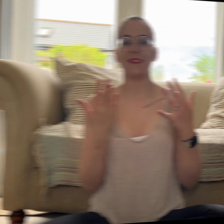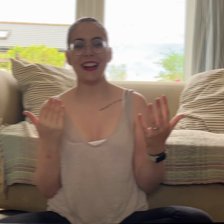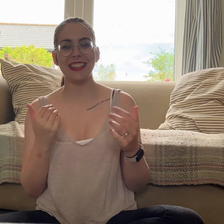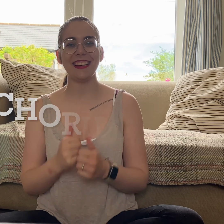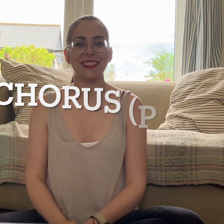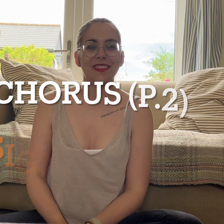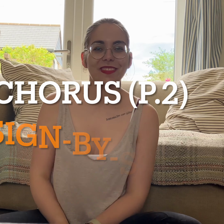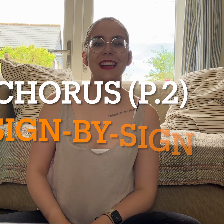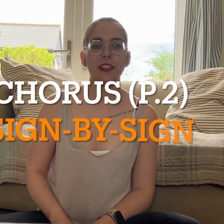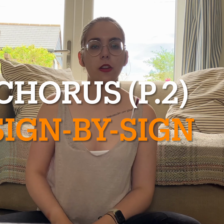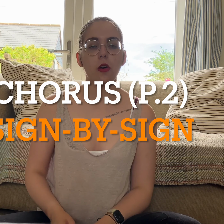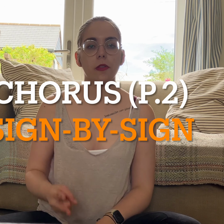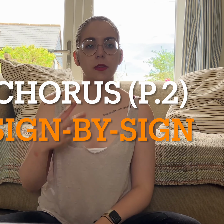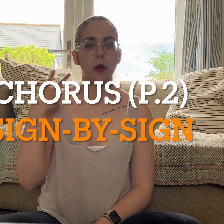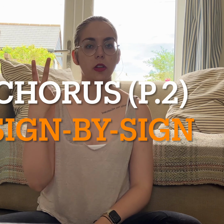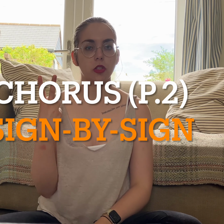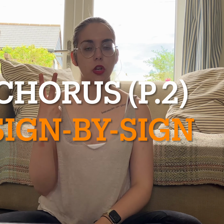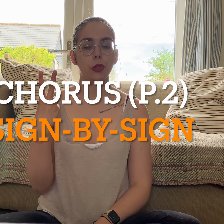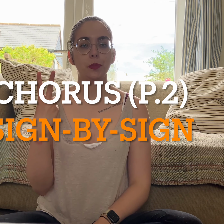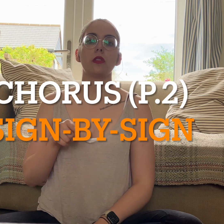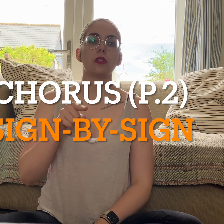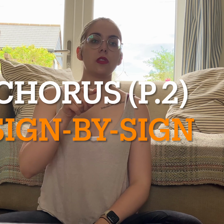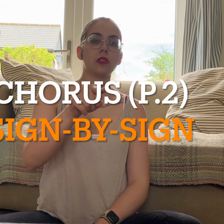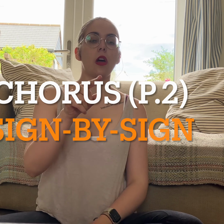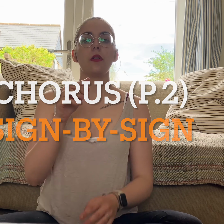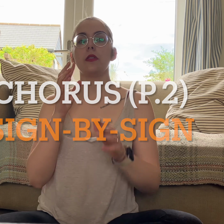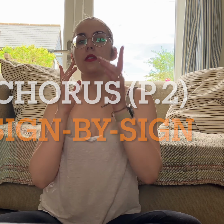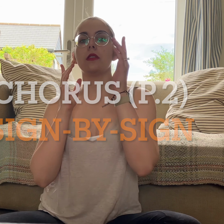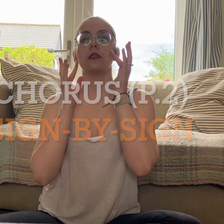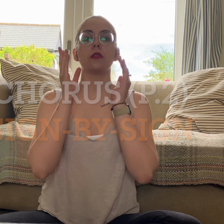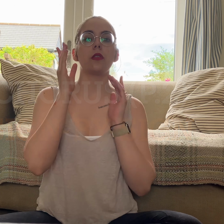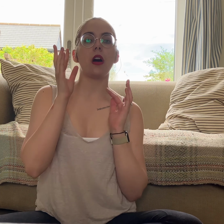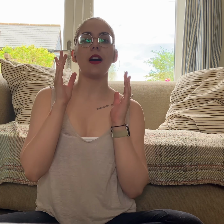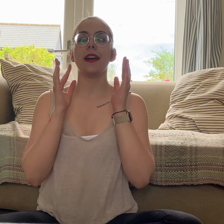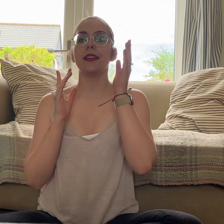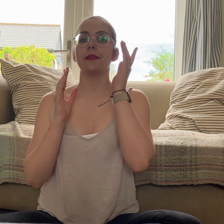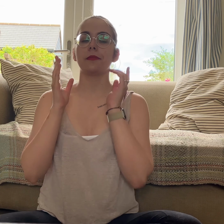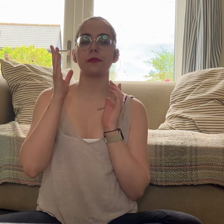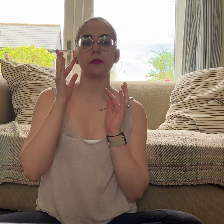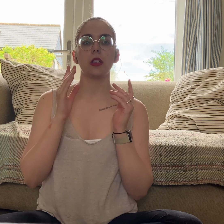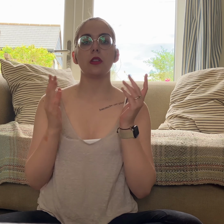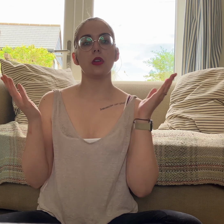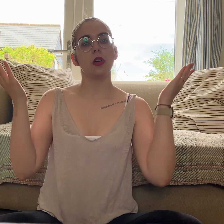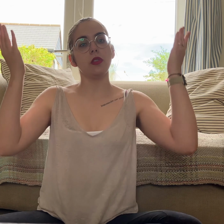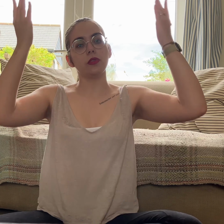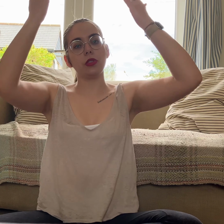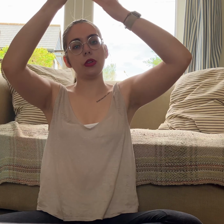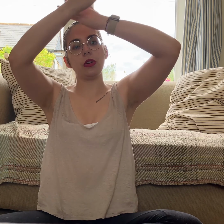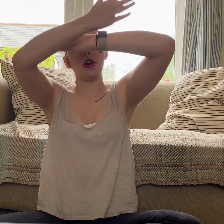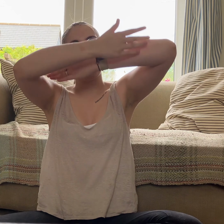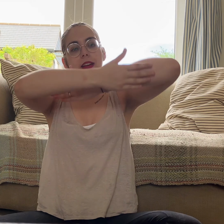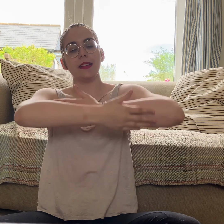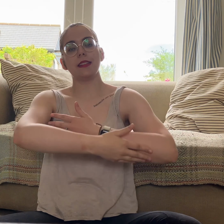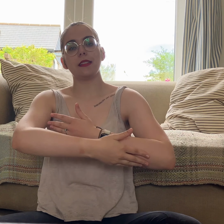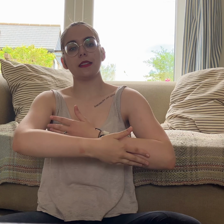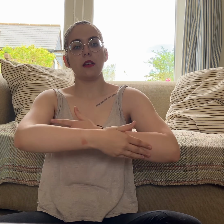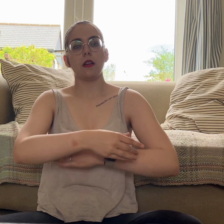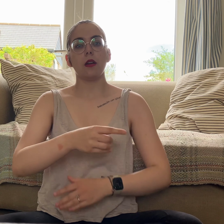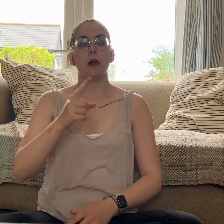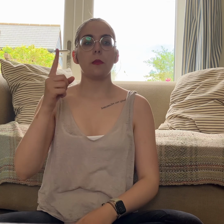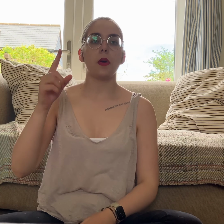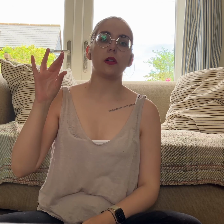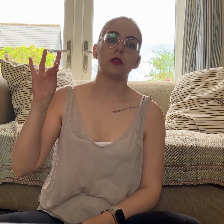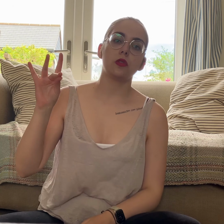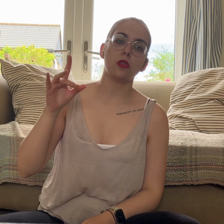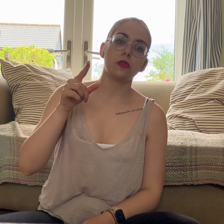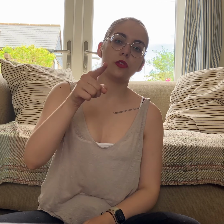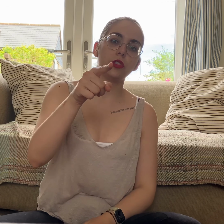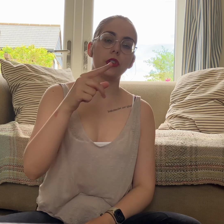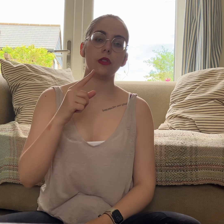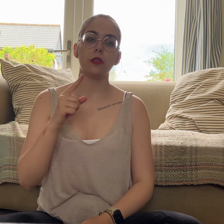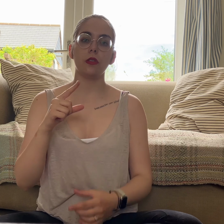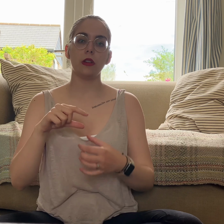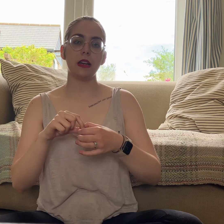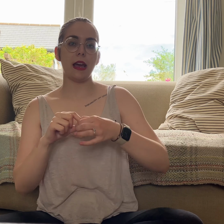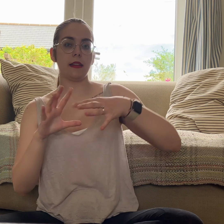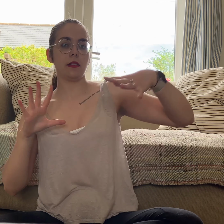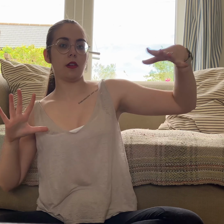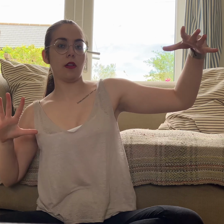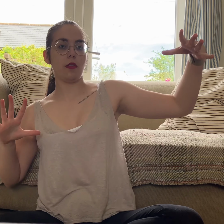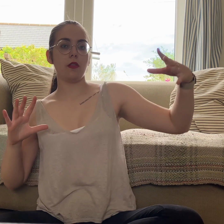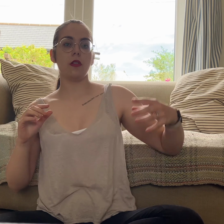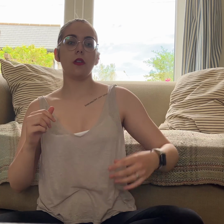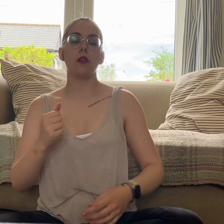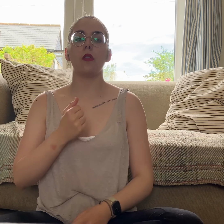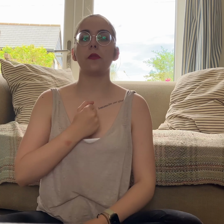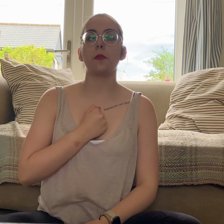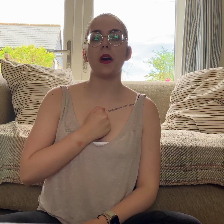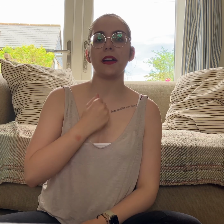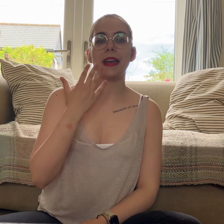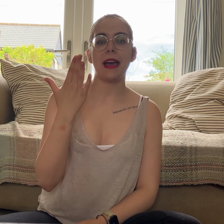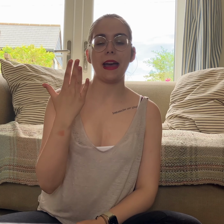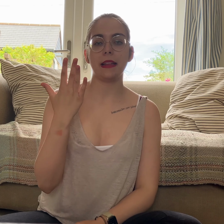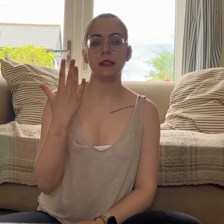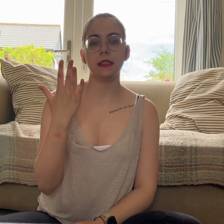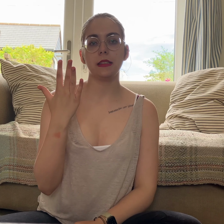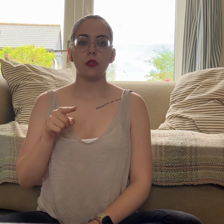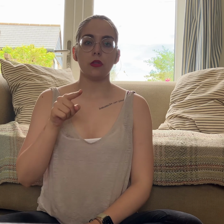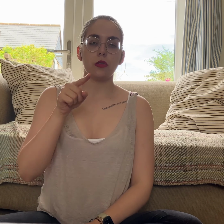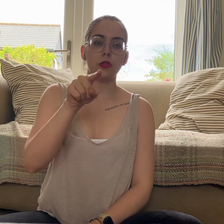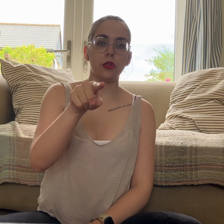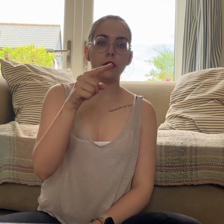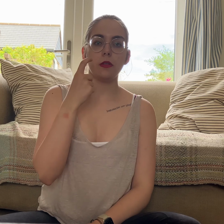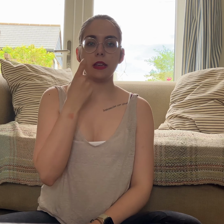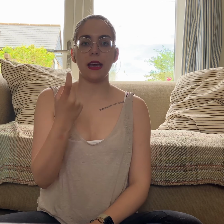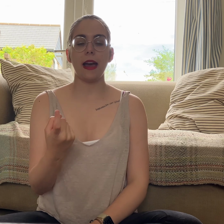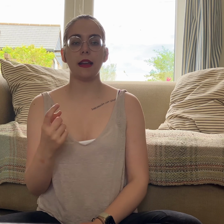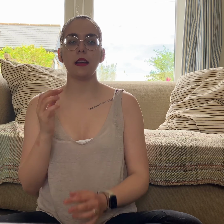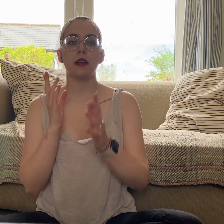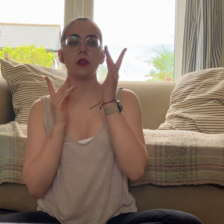Well done! Let's do Chorus Part 2. "So cry tonight, but don't you let go of my hand. You can